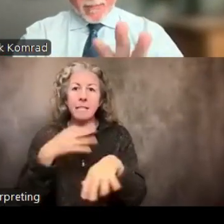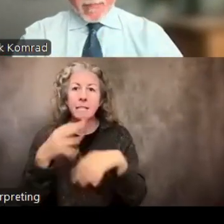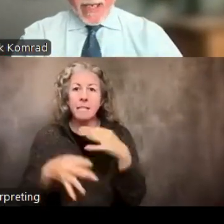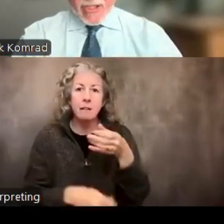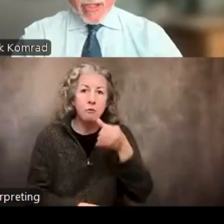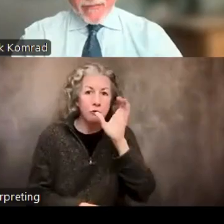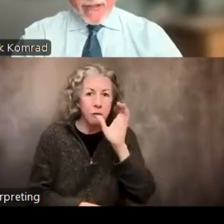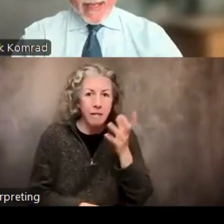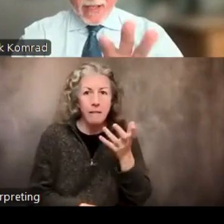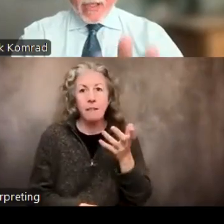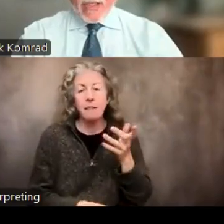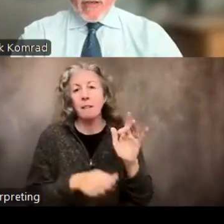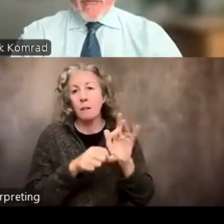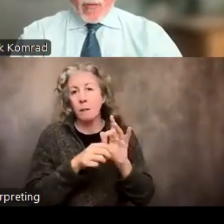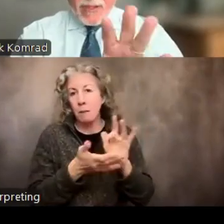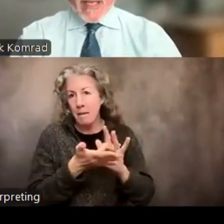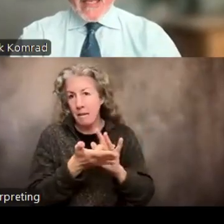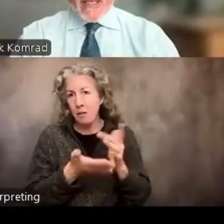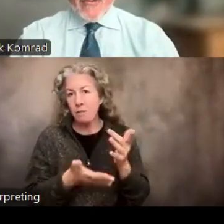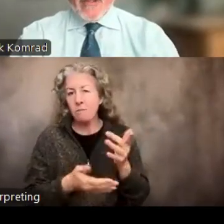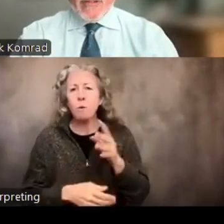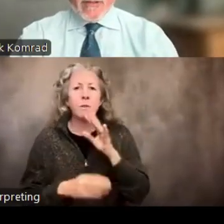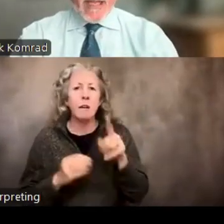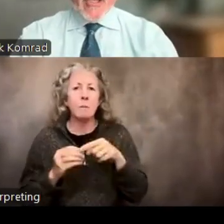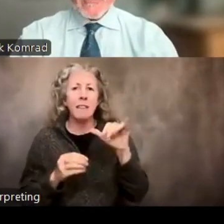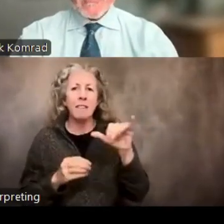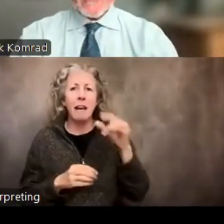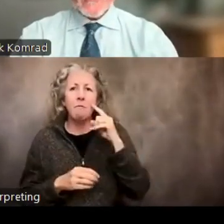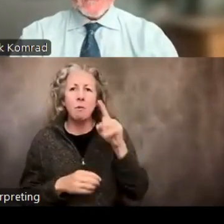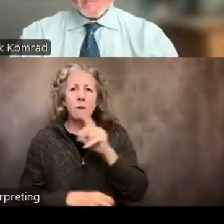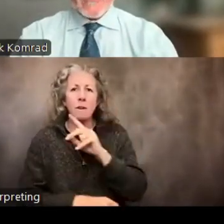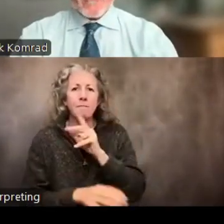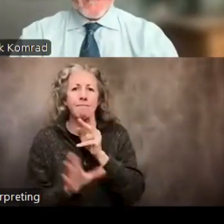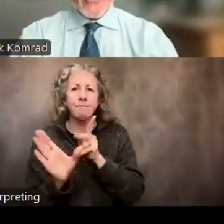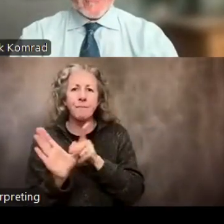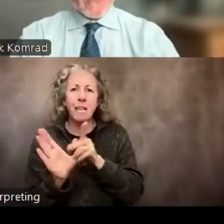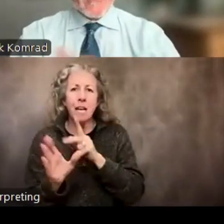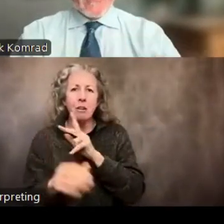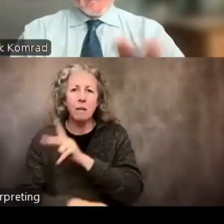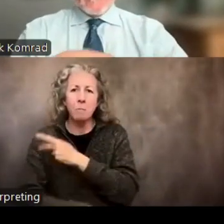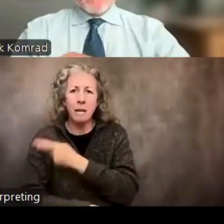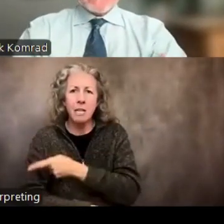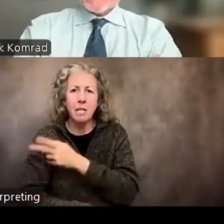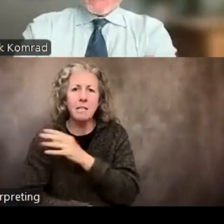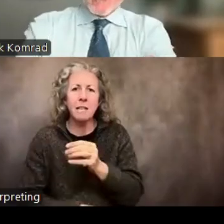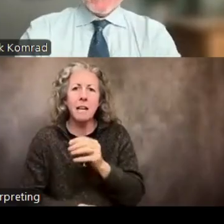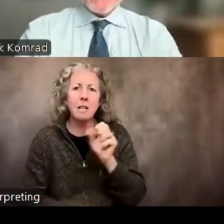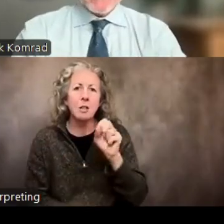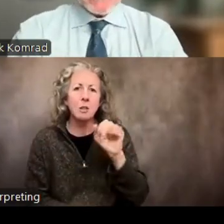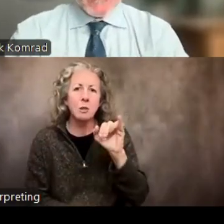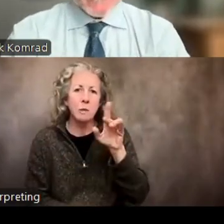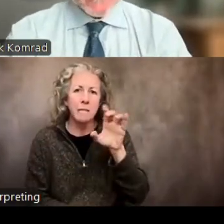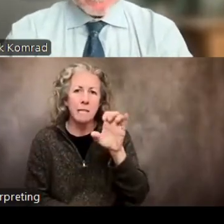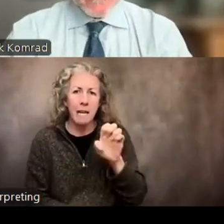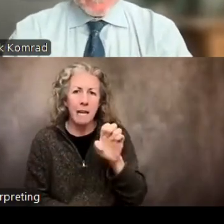implications of that for psychiatric patients and suicide prevention. But since we're talking suicide, let's just pay